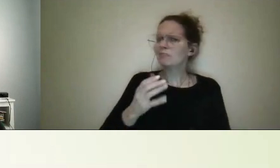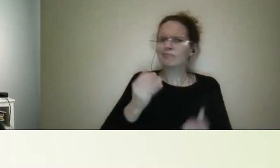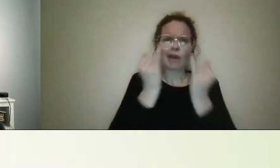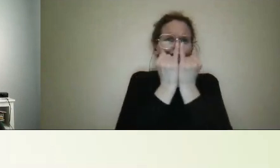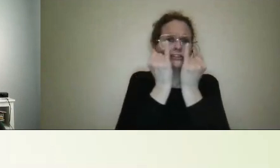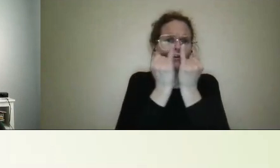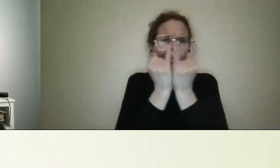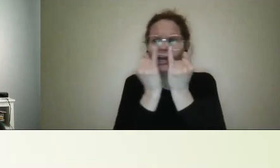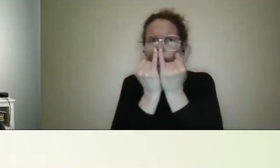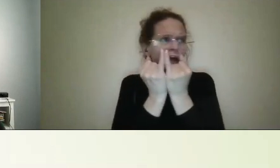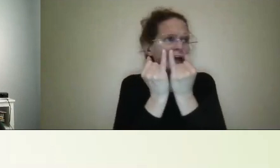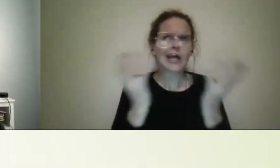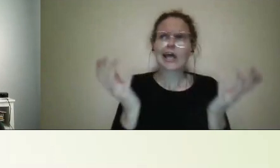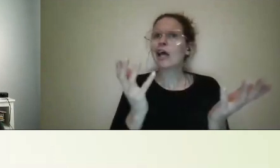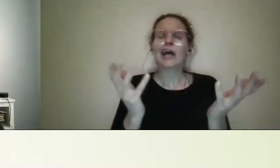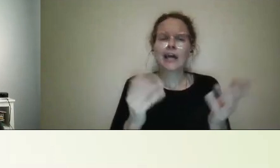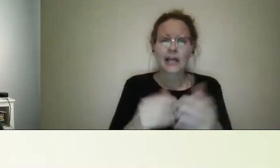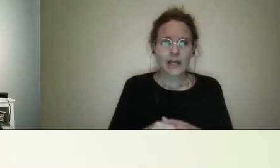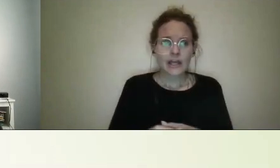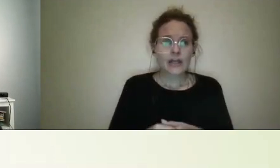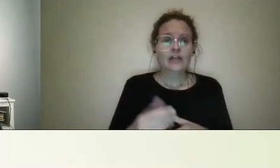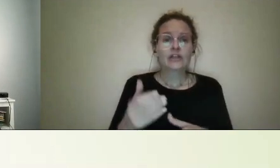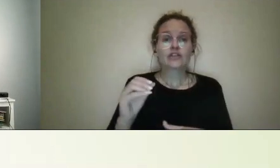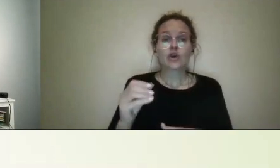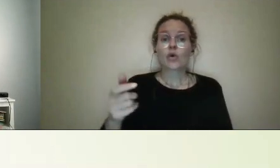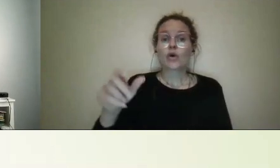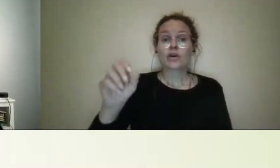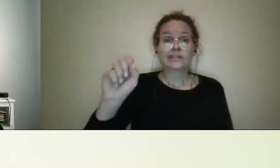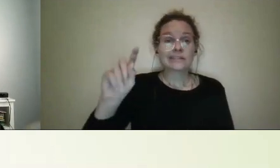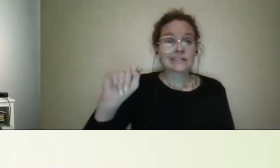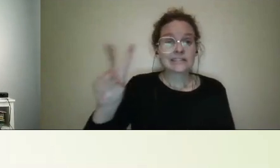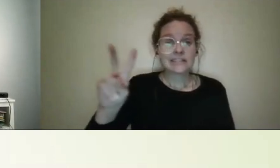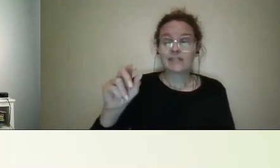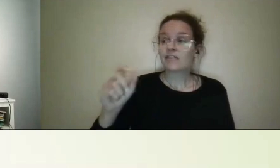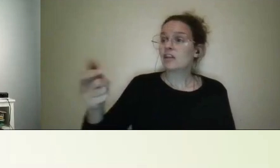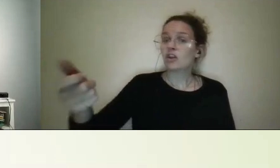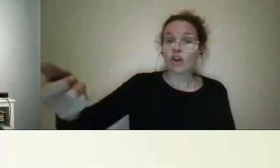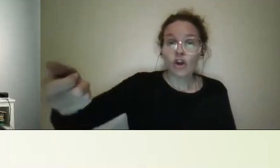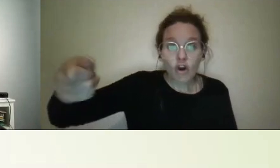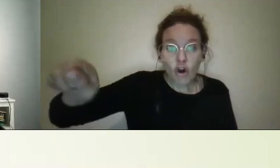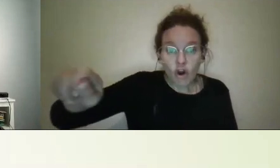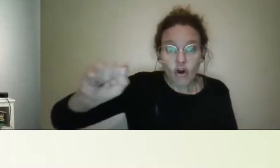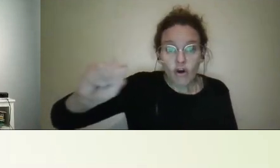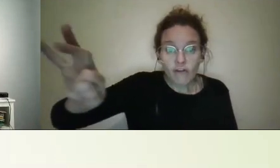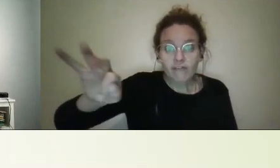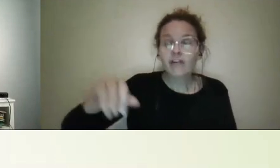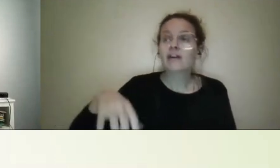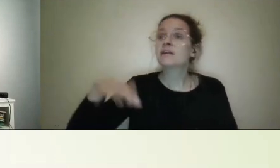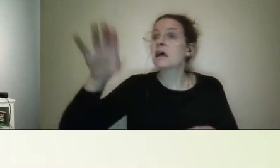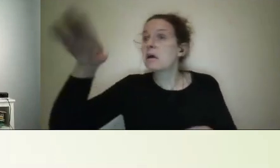I had to do was, turn off the TV or I had to go outside and say "hey everybody over here,